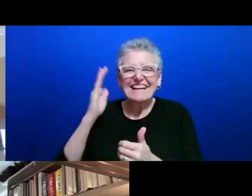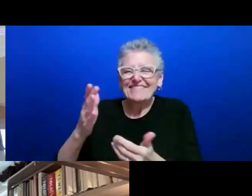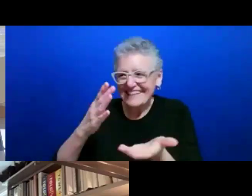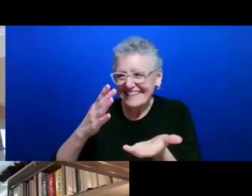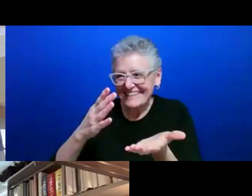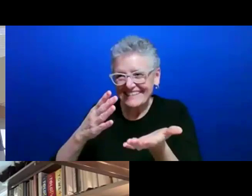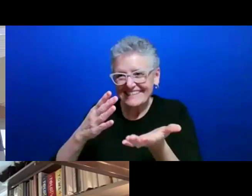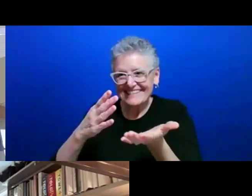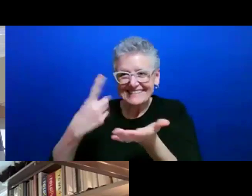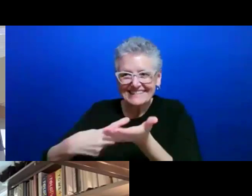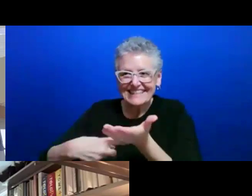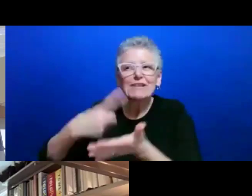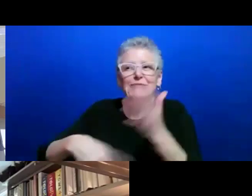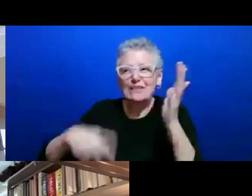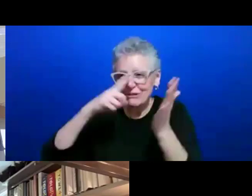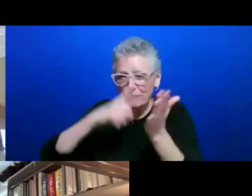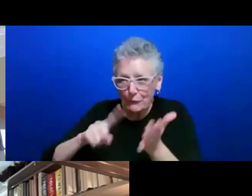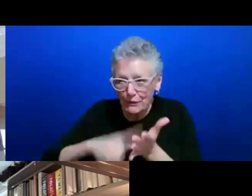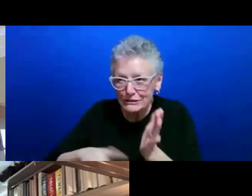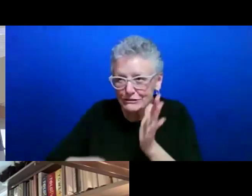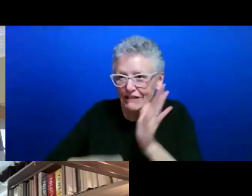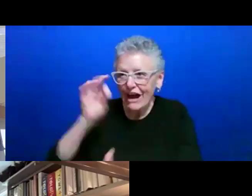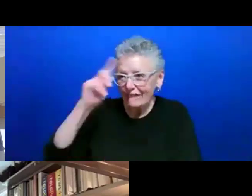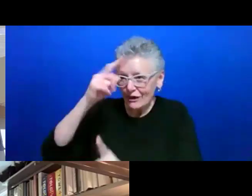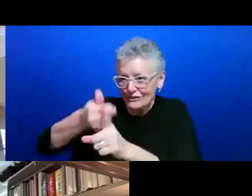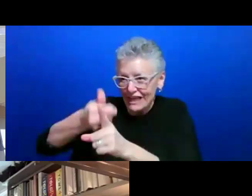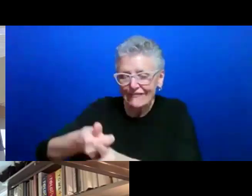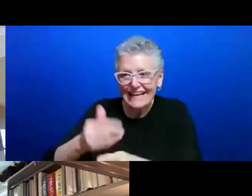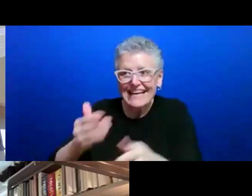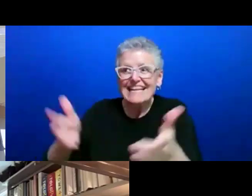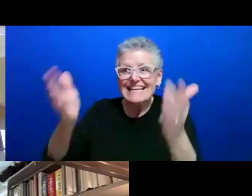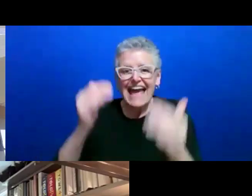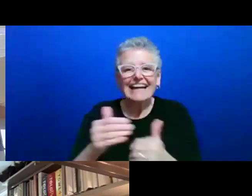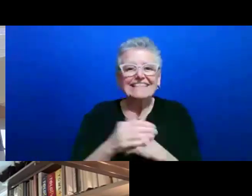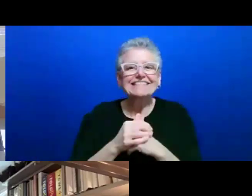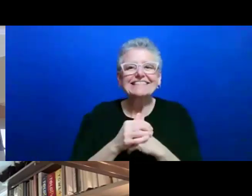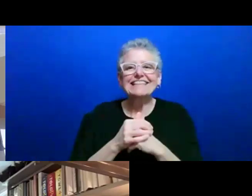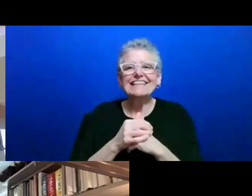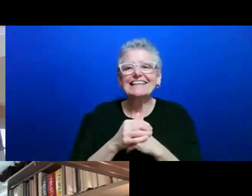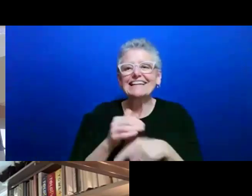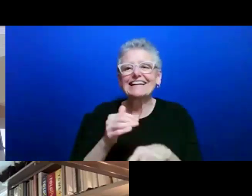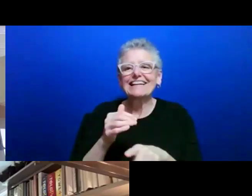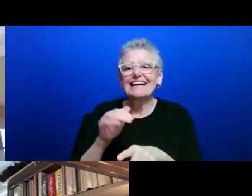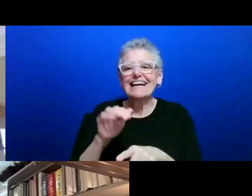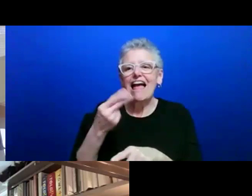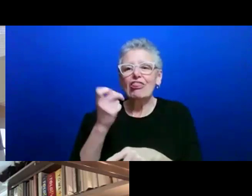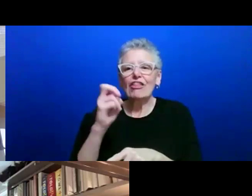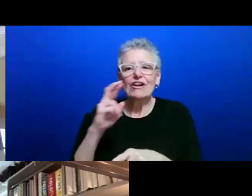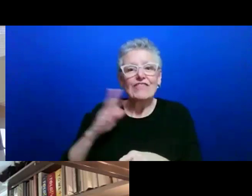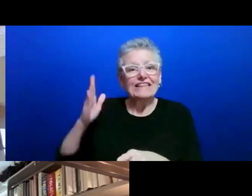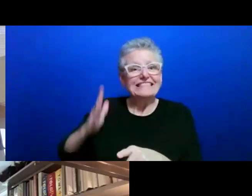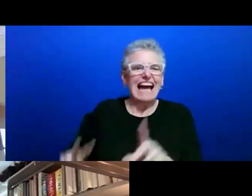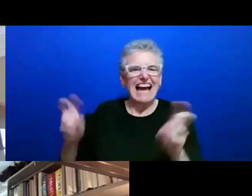on your own next. HEATHER BRASPENNINX >> Side research is always the extra part. This is Heather.